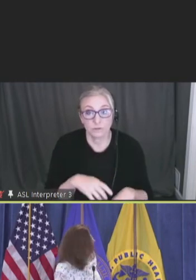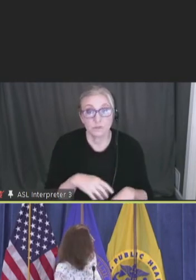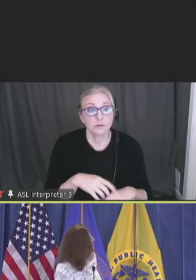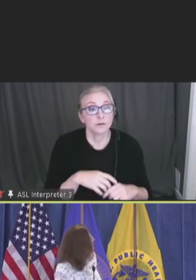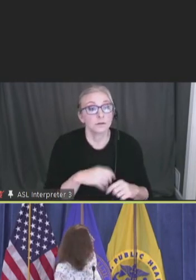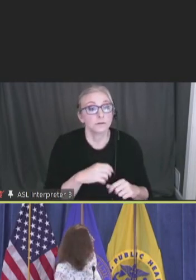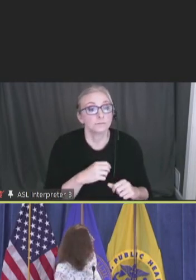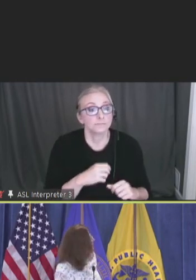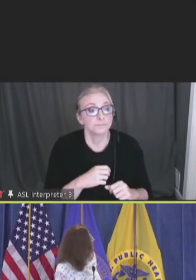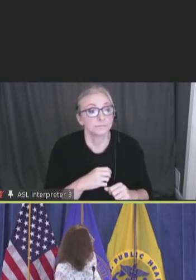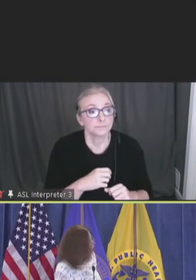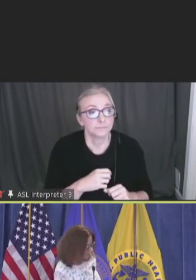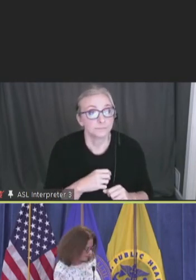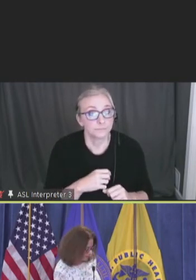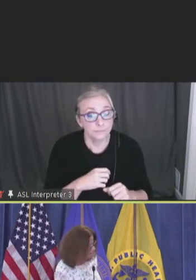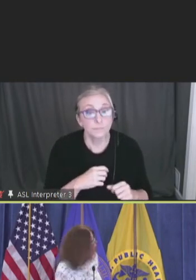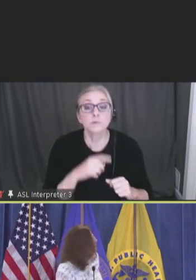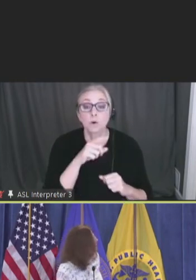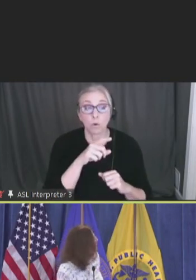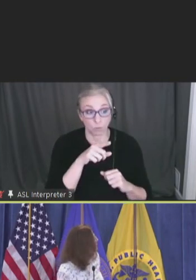So, these -- next slide.